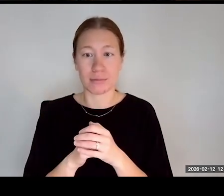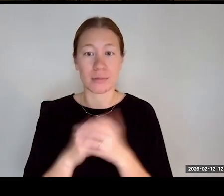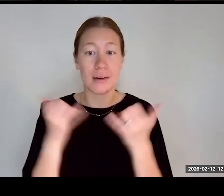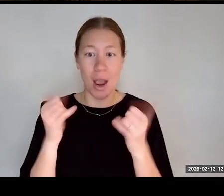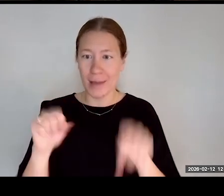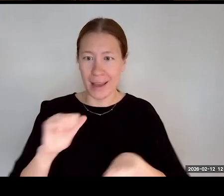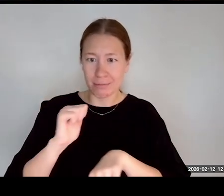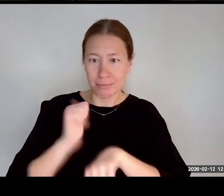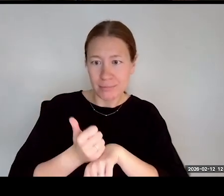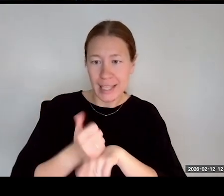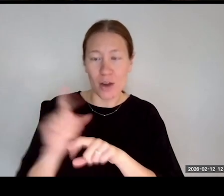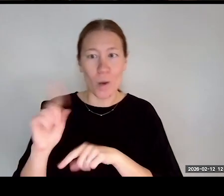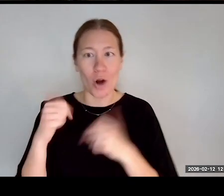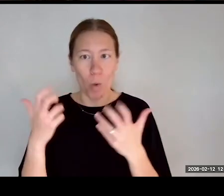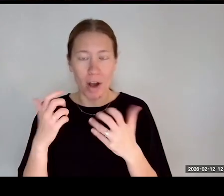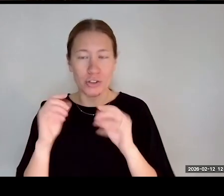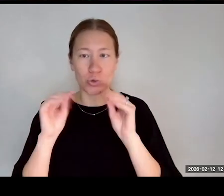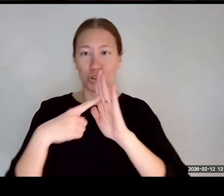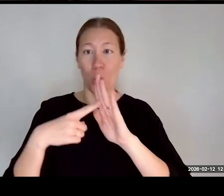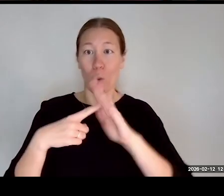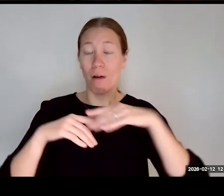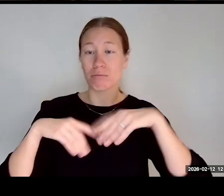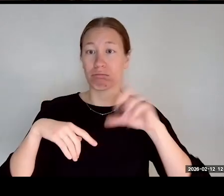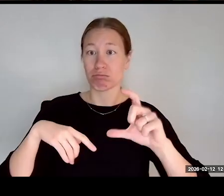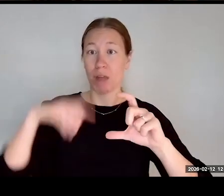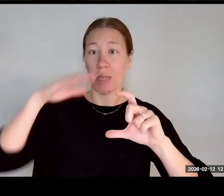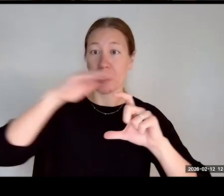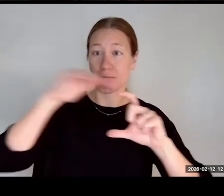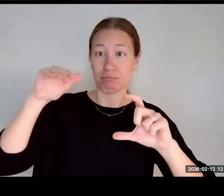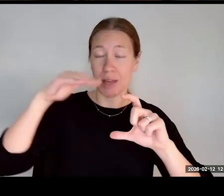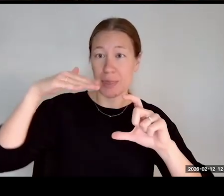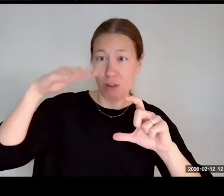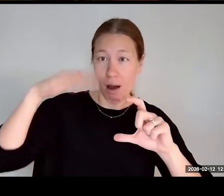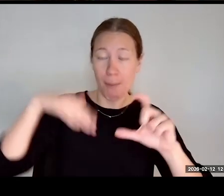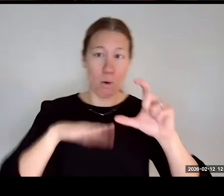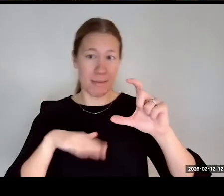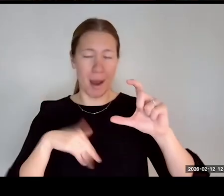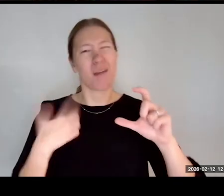either above or below. I'd like it to display above just so that it's announced first to assistive technology.